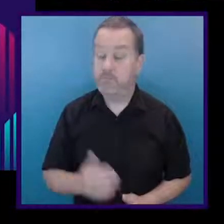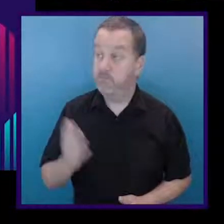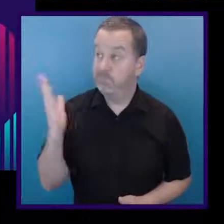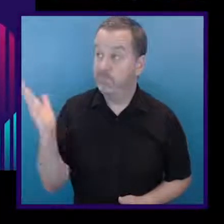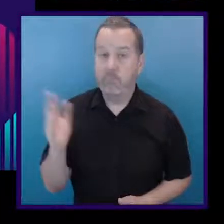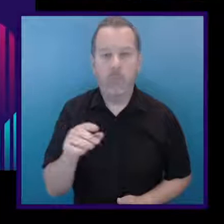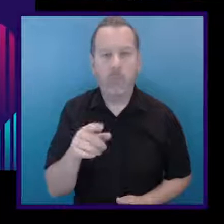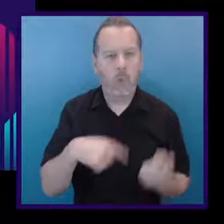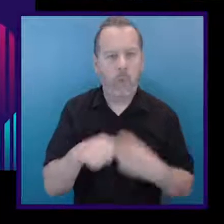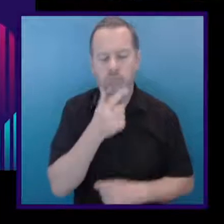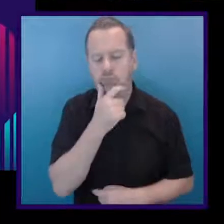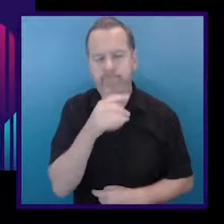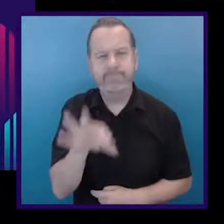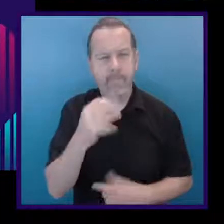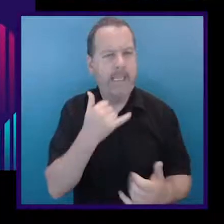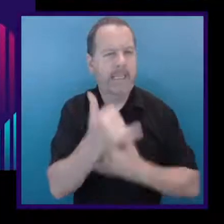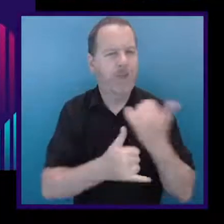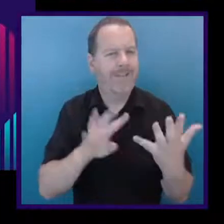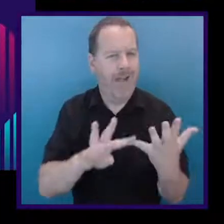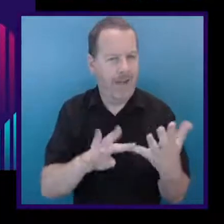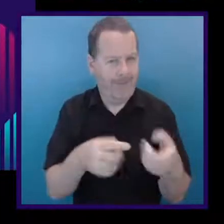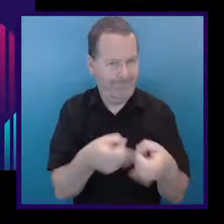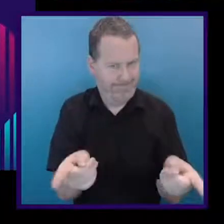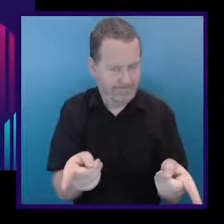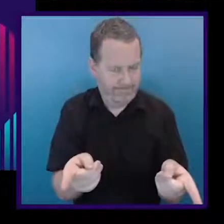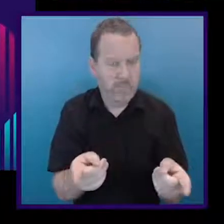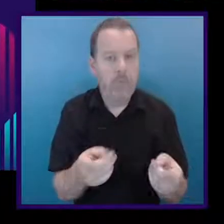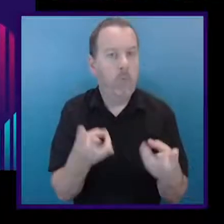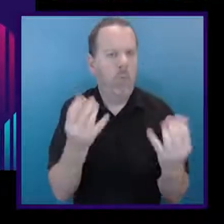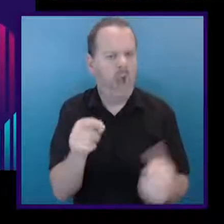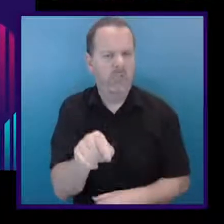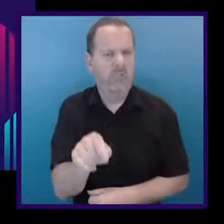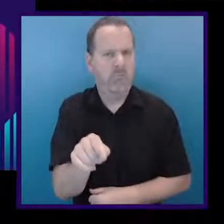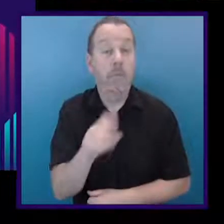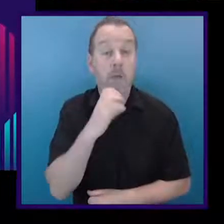year nine pupils? Well the reason for this is, young people are experts in their own lives, and this was